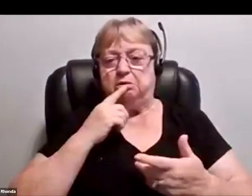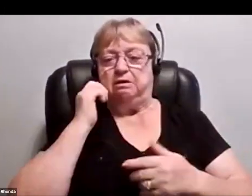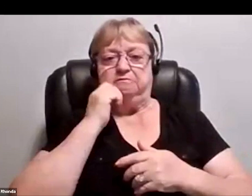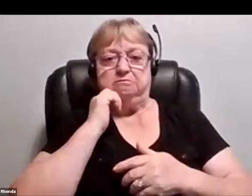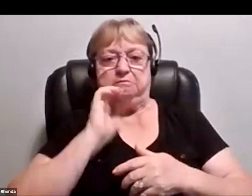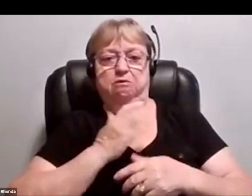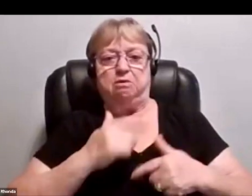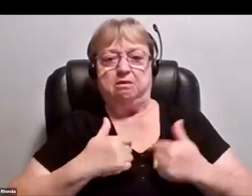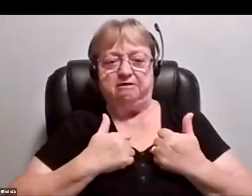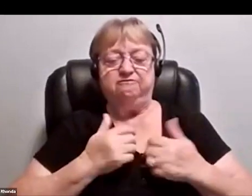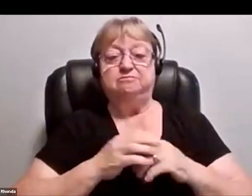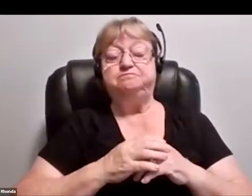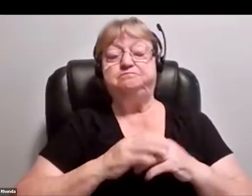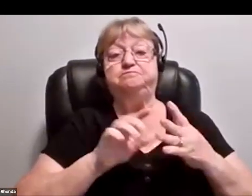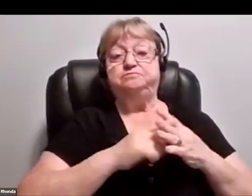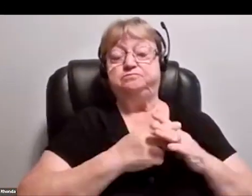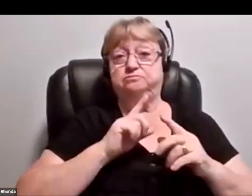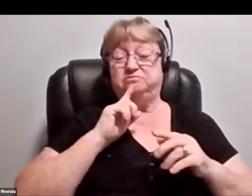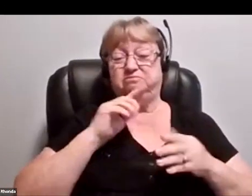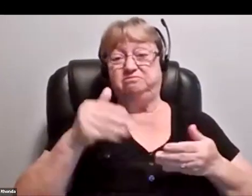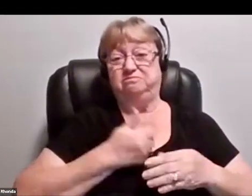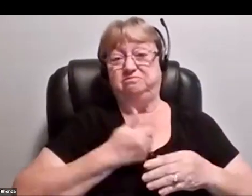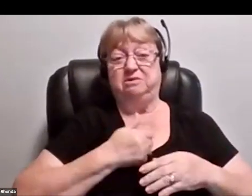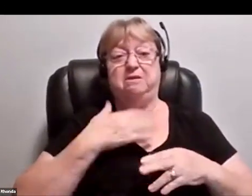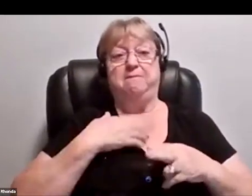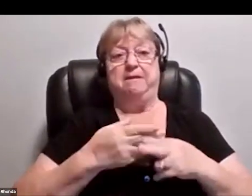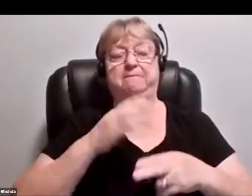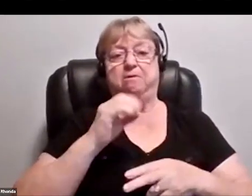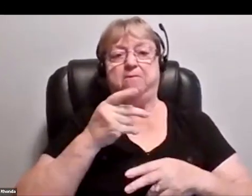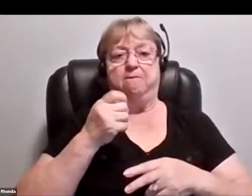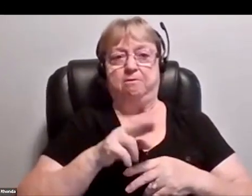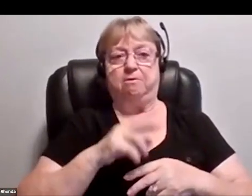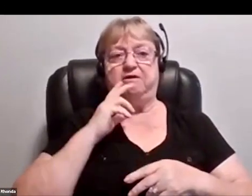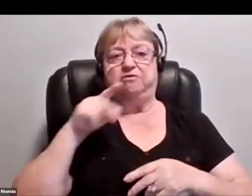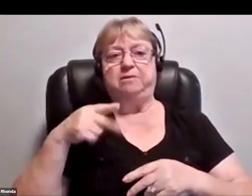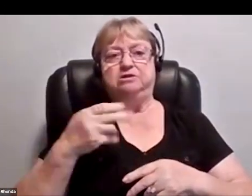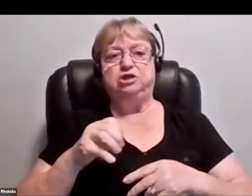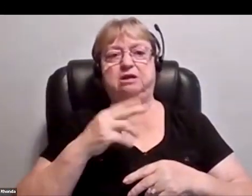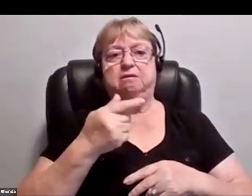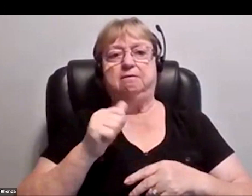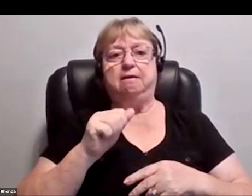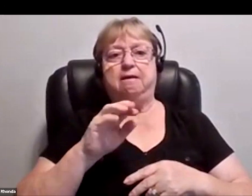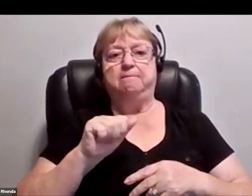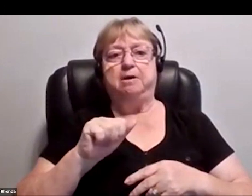To start off, to introduce ourselves, my name is Connor. I have a PhD in gamma-ray astrophysics and I previously worked